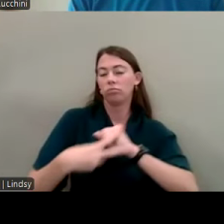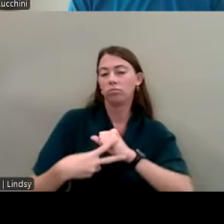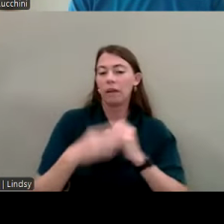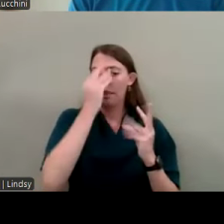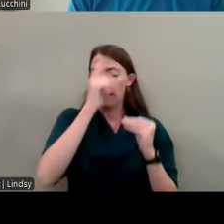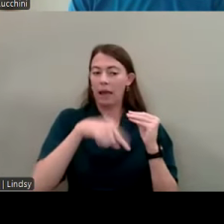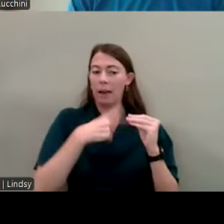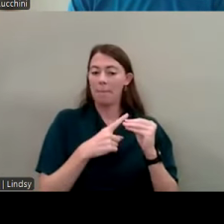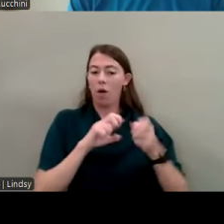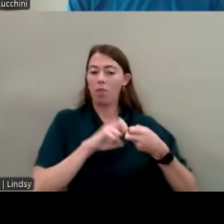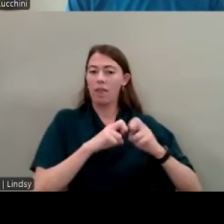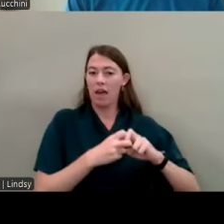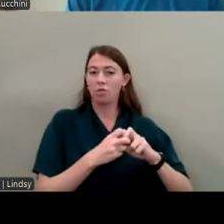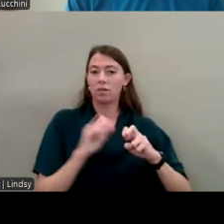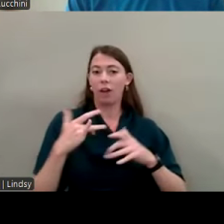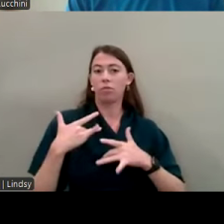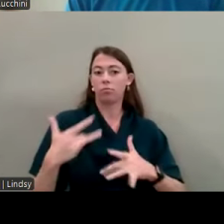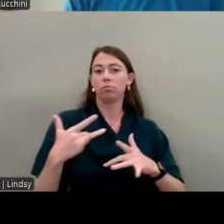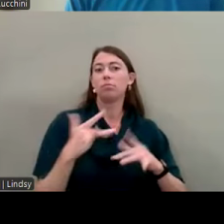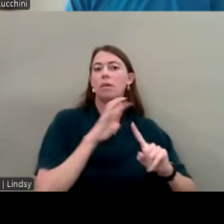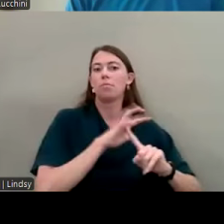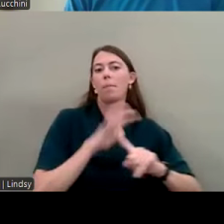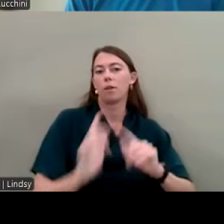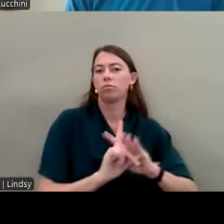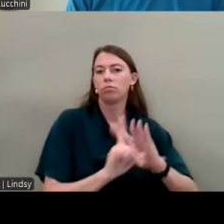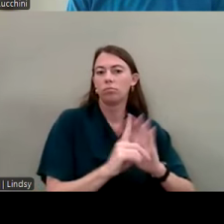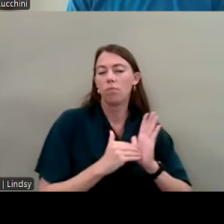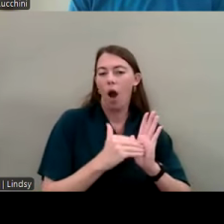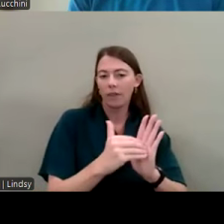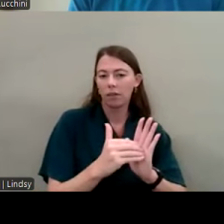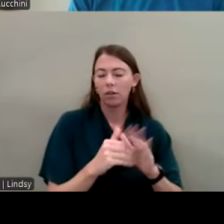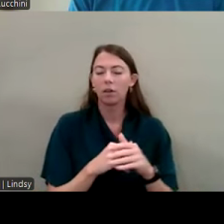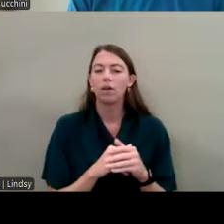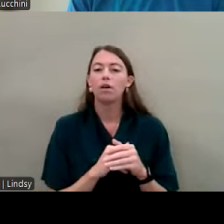part of the common areas of your website. Obviously, if an issue is present in every